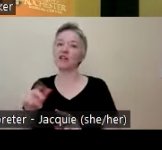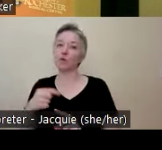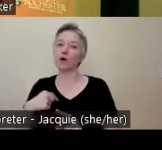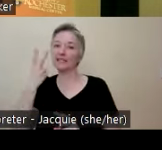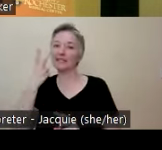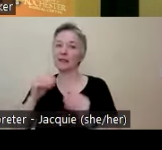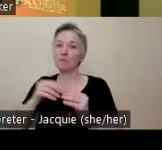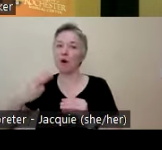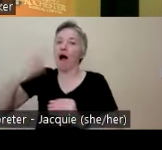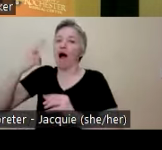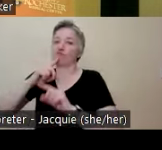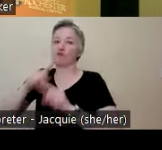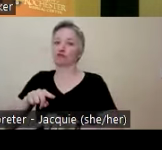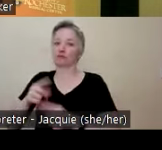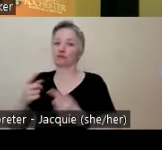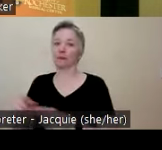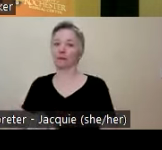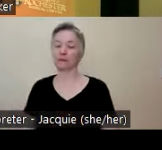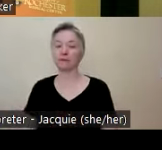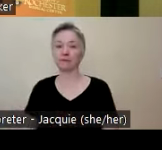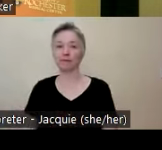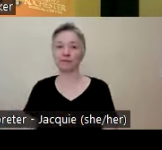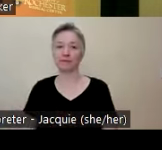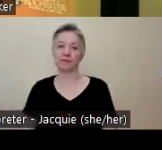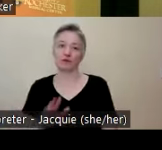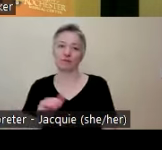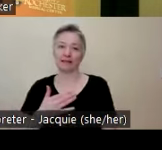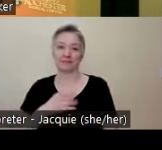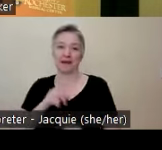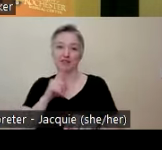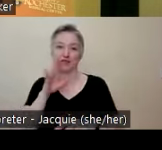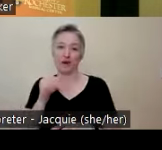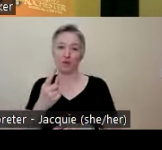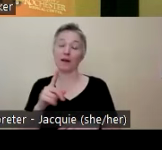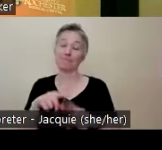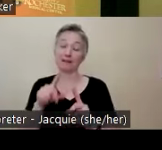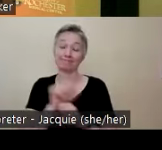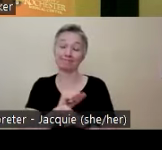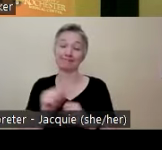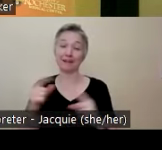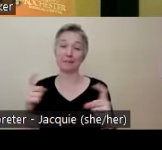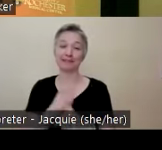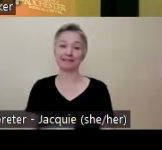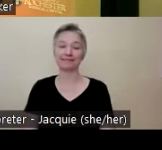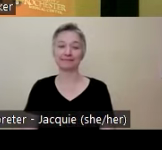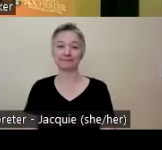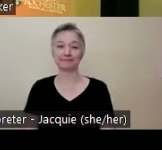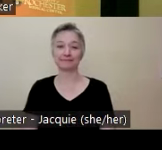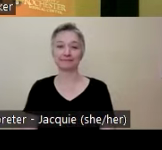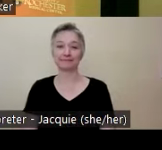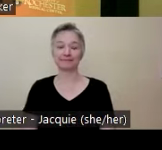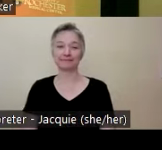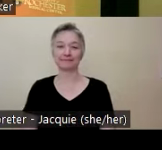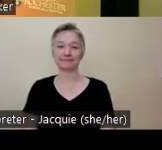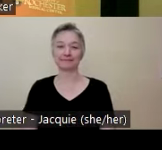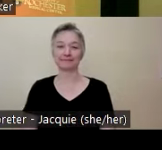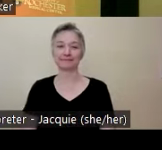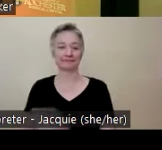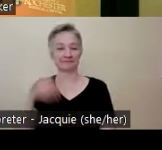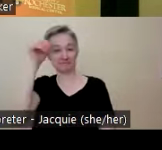too so that's what I would say for that one but it is complex okay any questions from